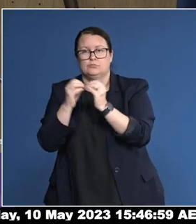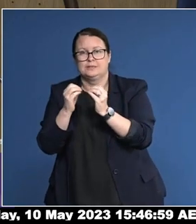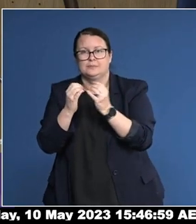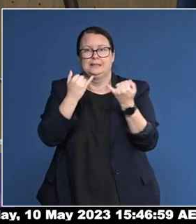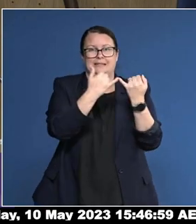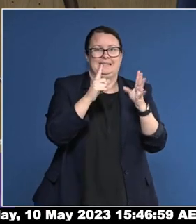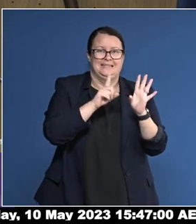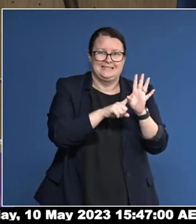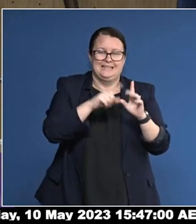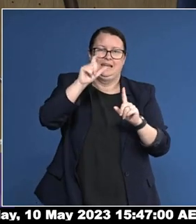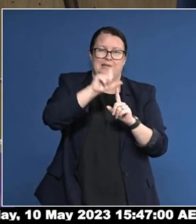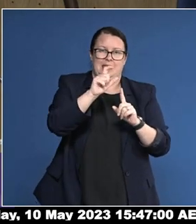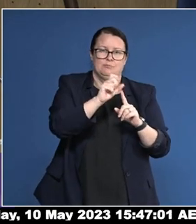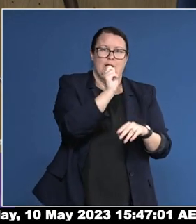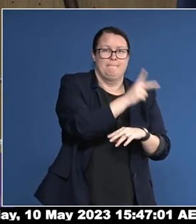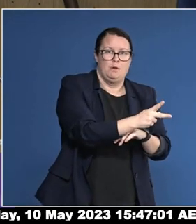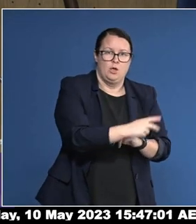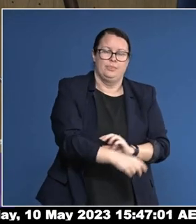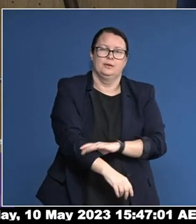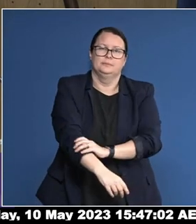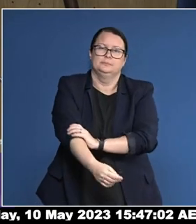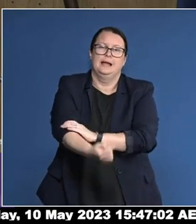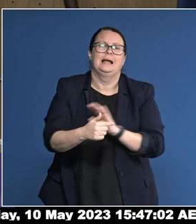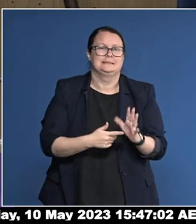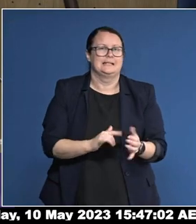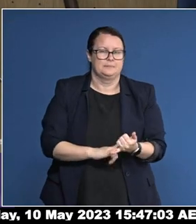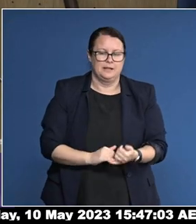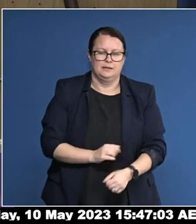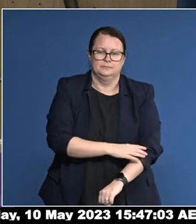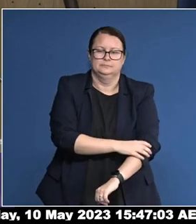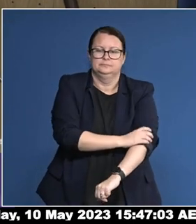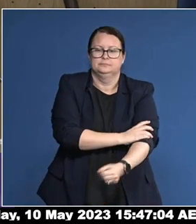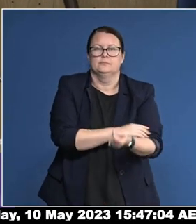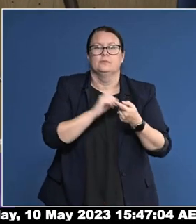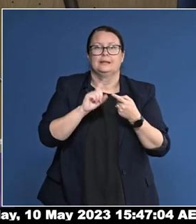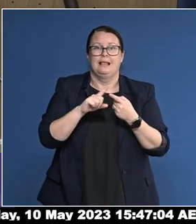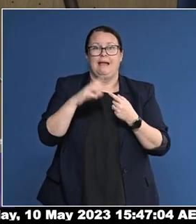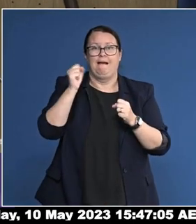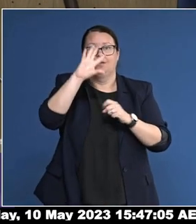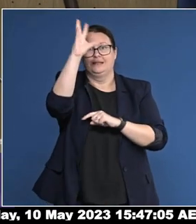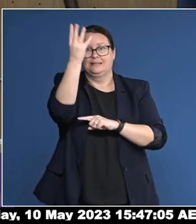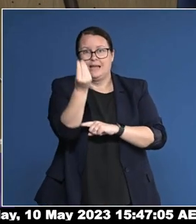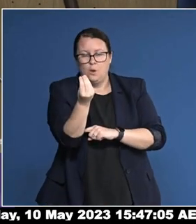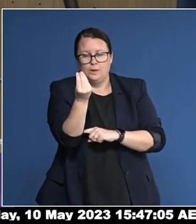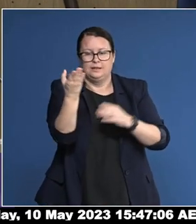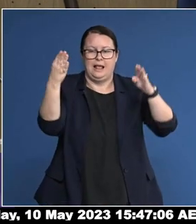The remaining sessions will be held in Darwin on 16 May, Alice Springs on 18 May,